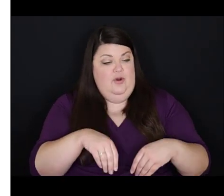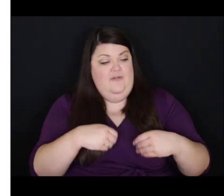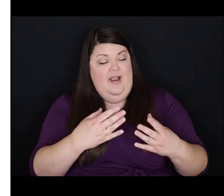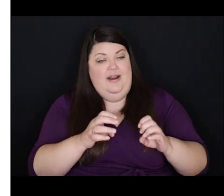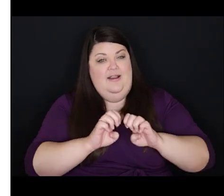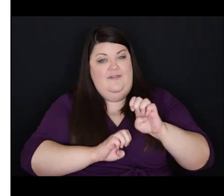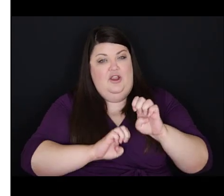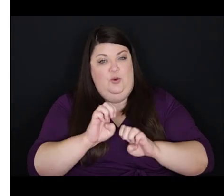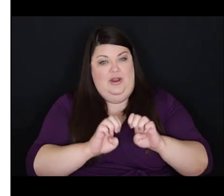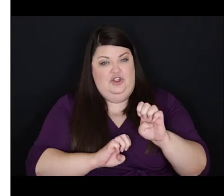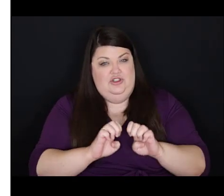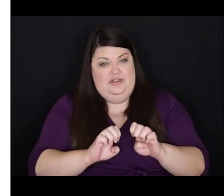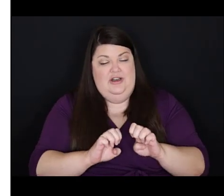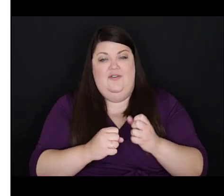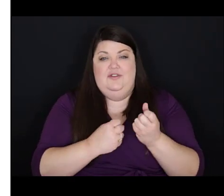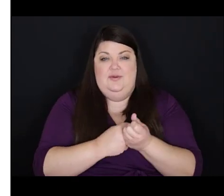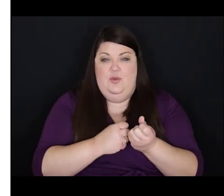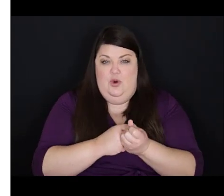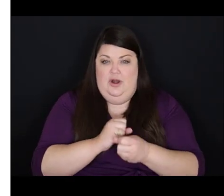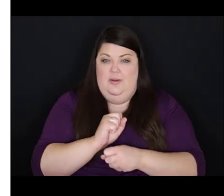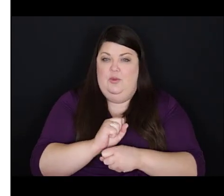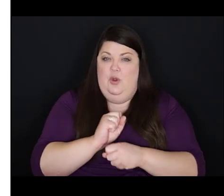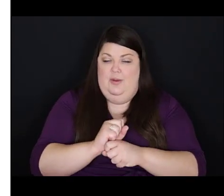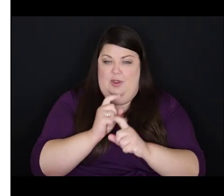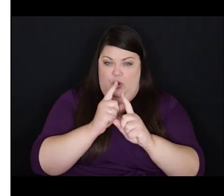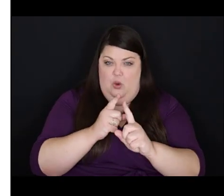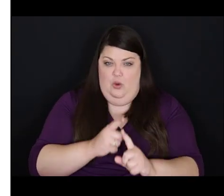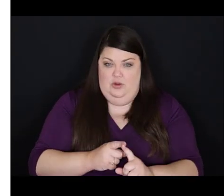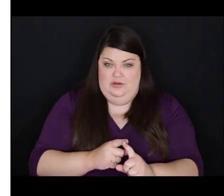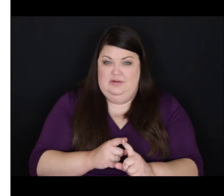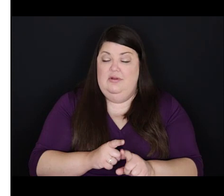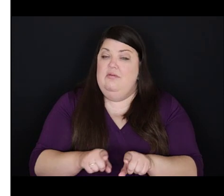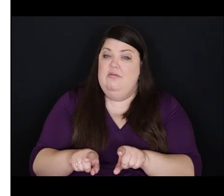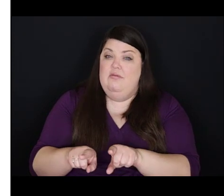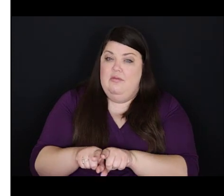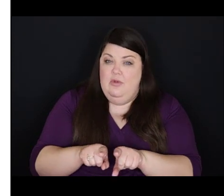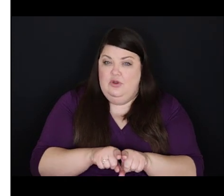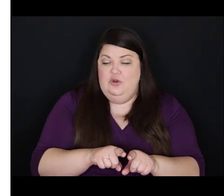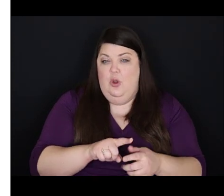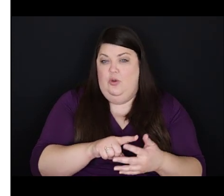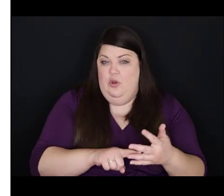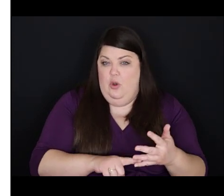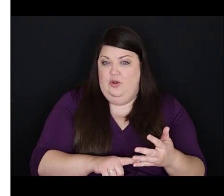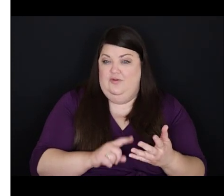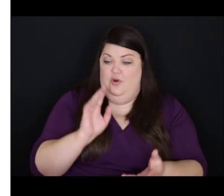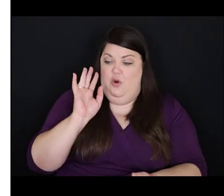evaluation of supported employment goals as well as those for the overall VR program.